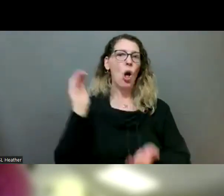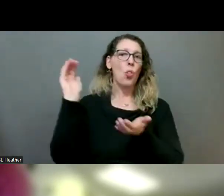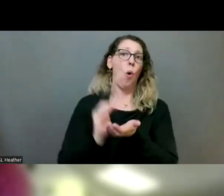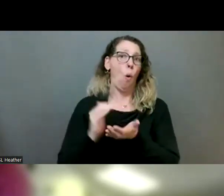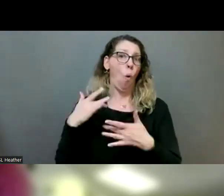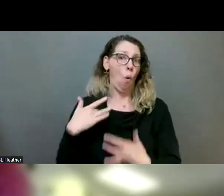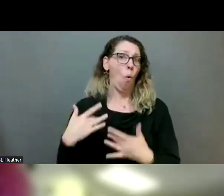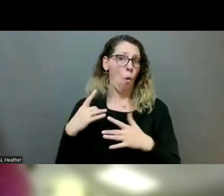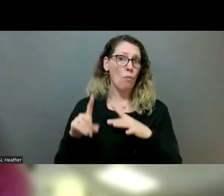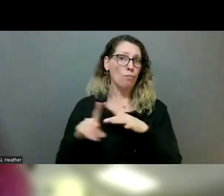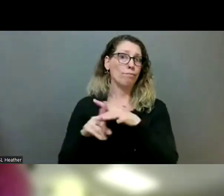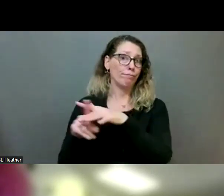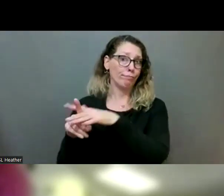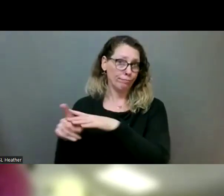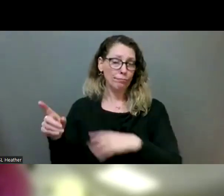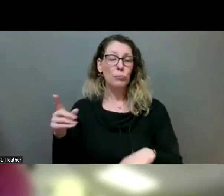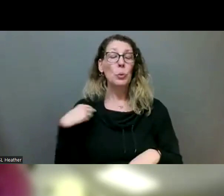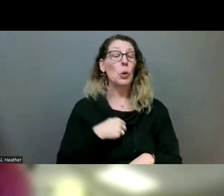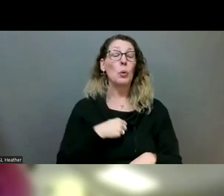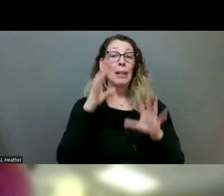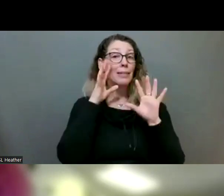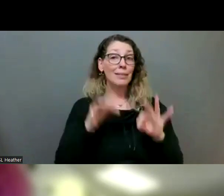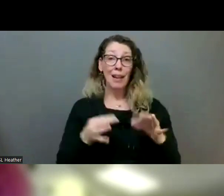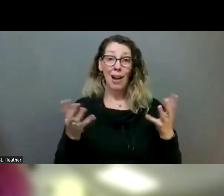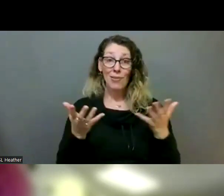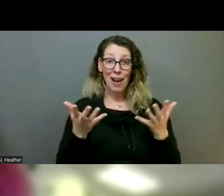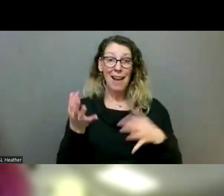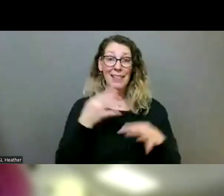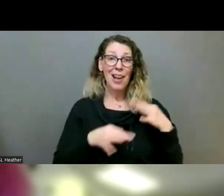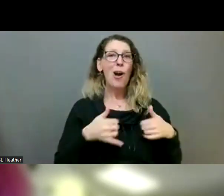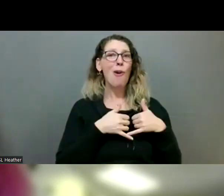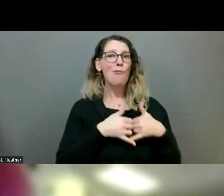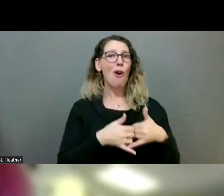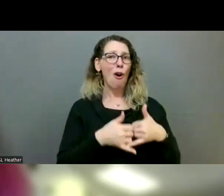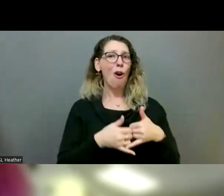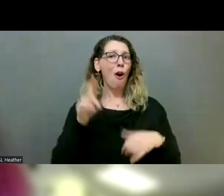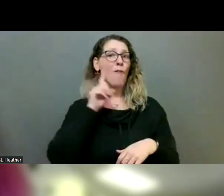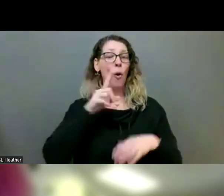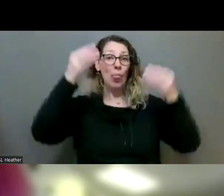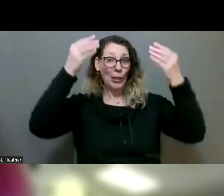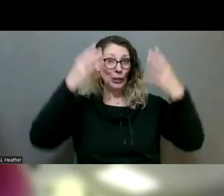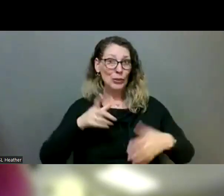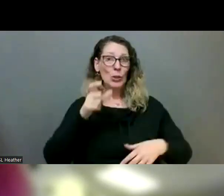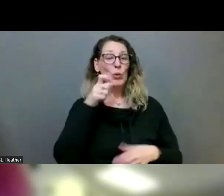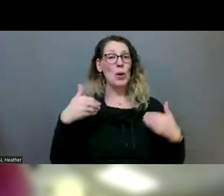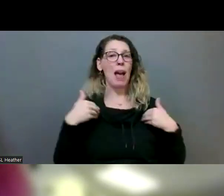days and so we decided to have Awards for the teachers who took perfect attendance